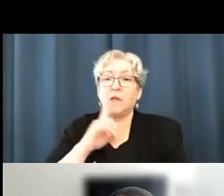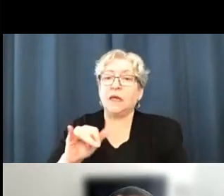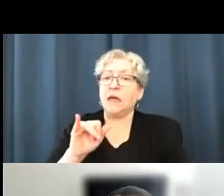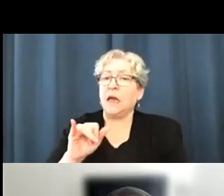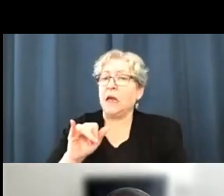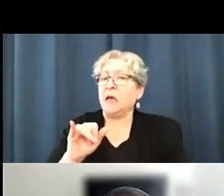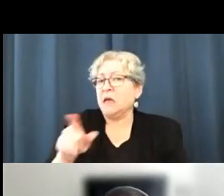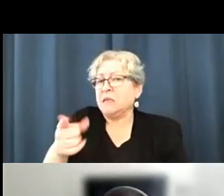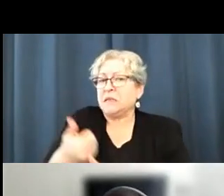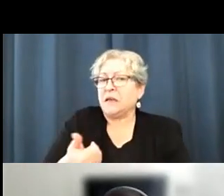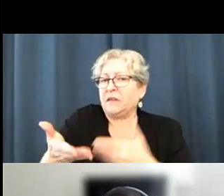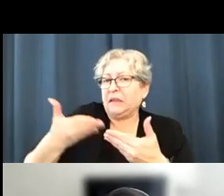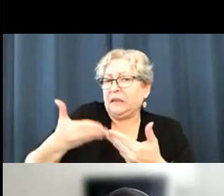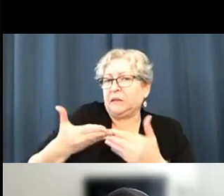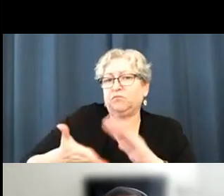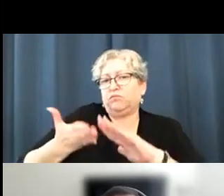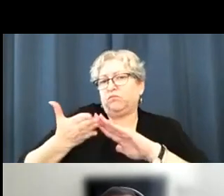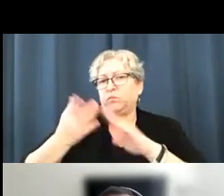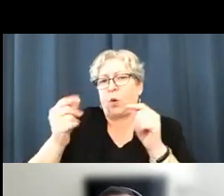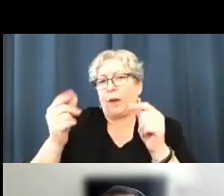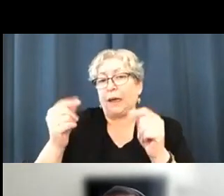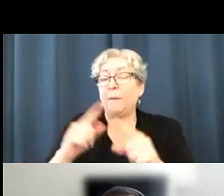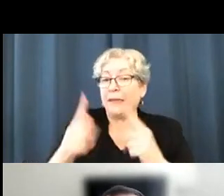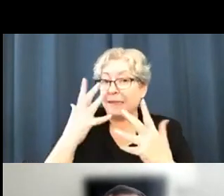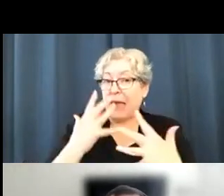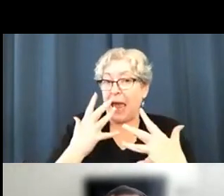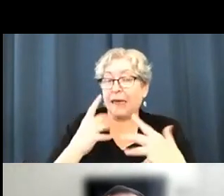and runs very quickly. Unfortunately, these automated tests